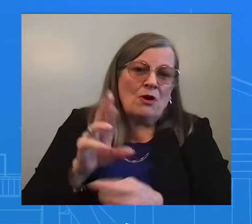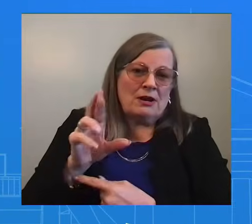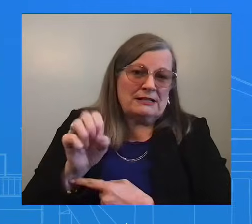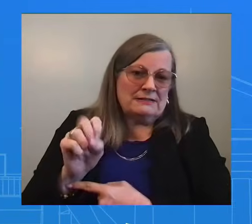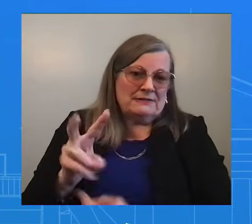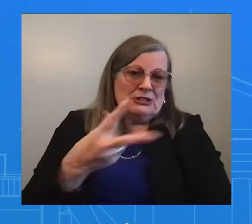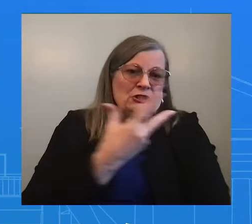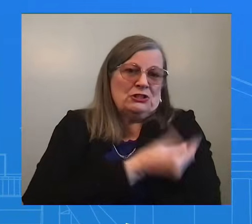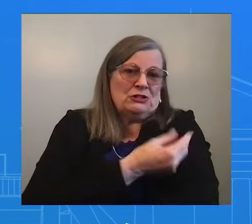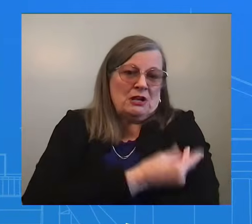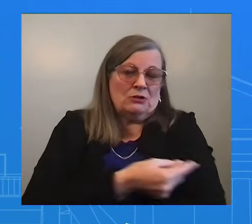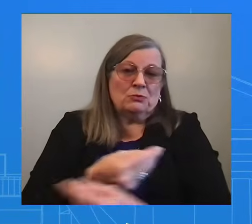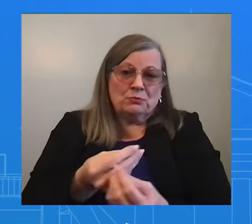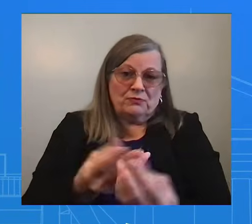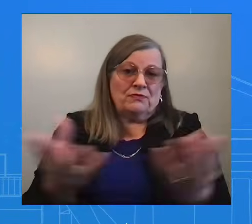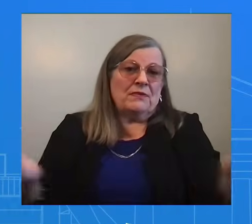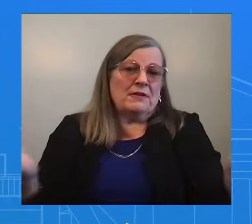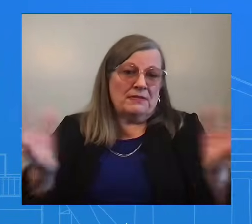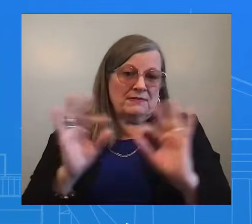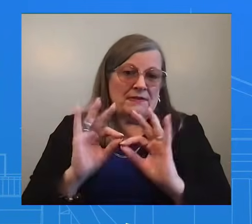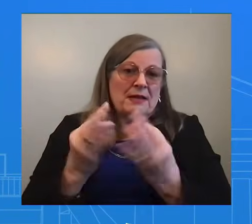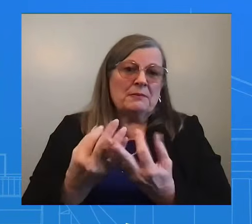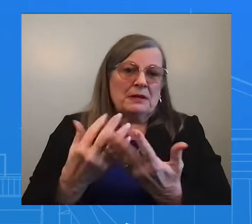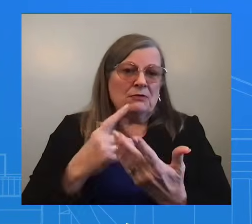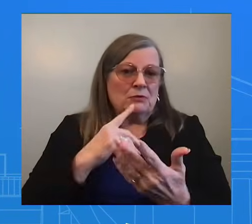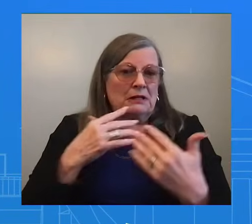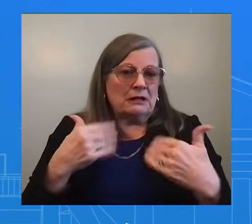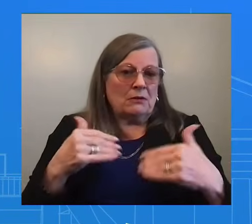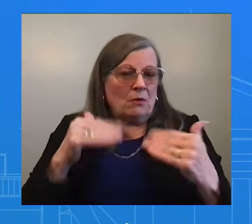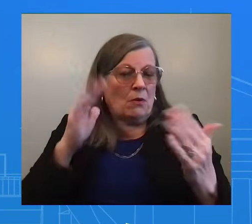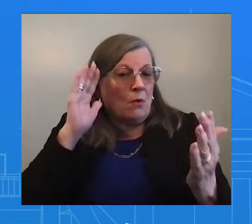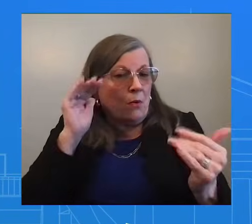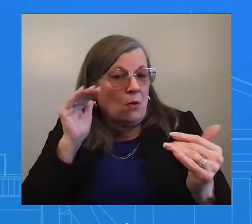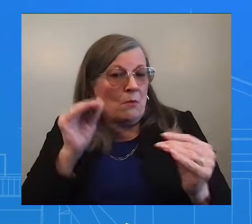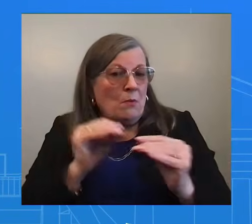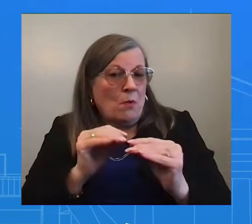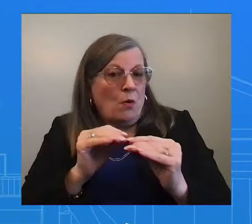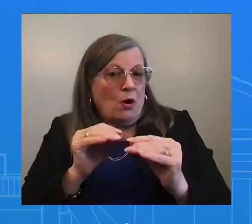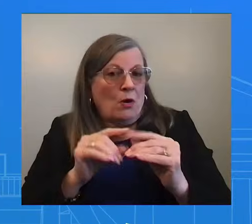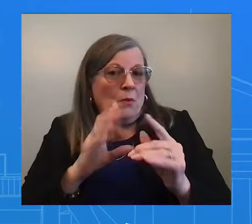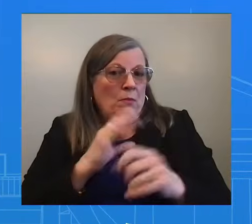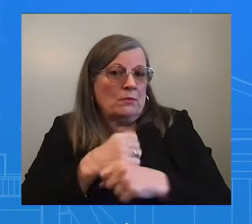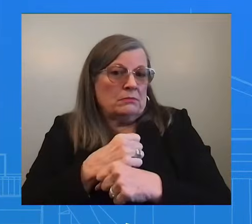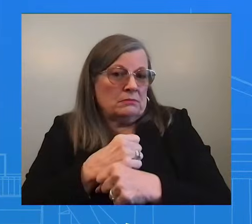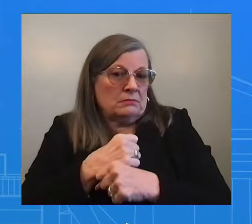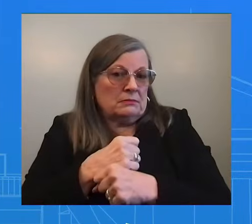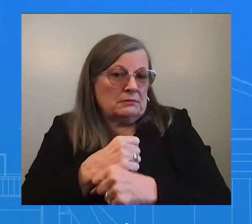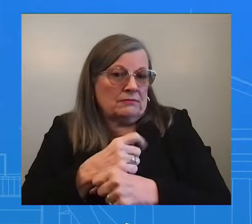We want to see more. We want the -- the needs to be met at this time. And so, all I can say is that we're going to continue